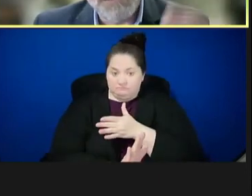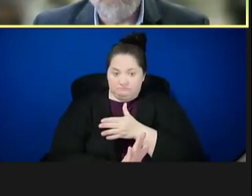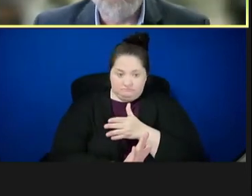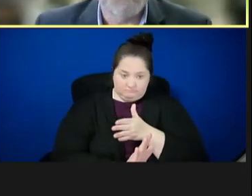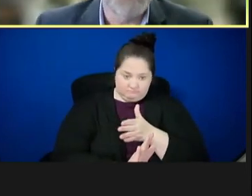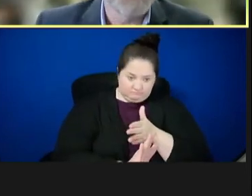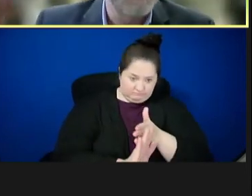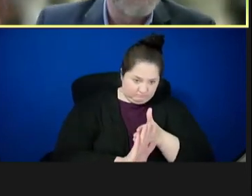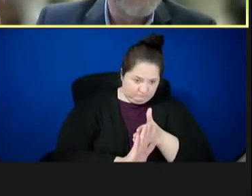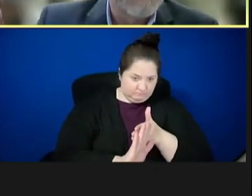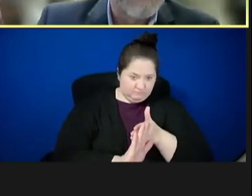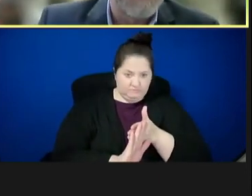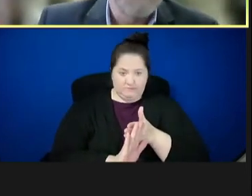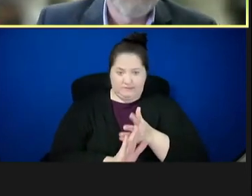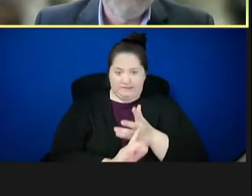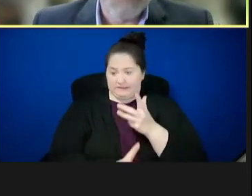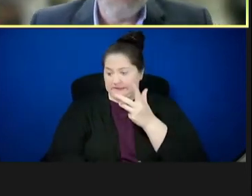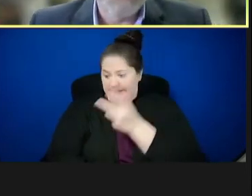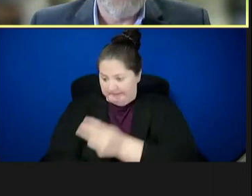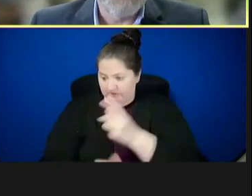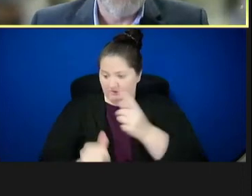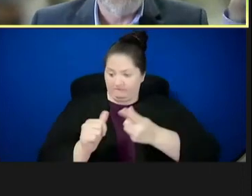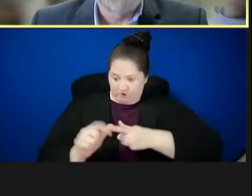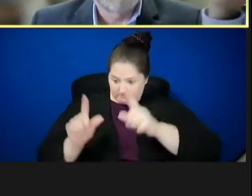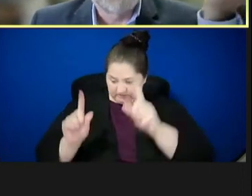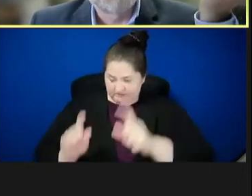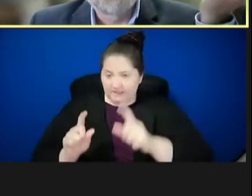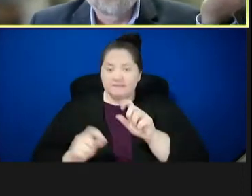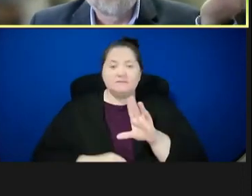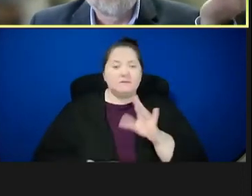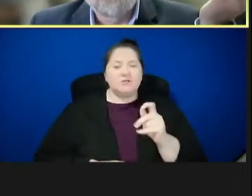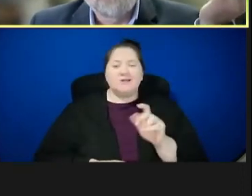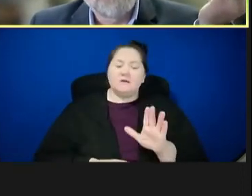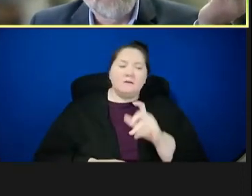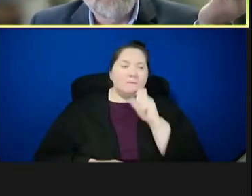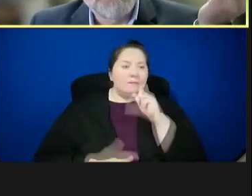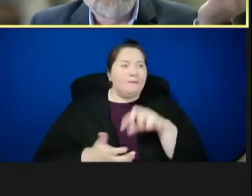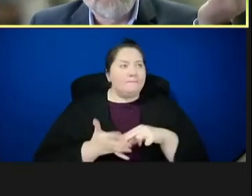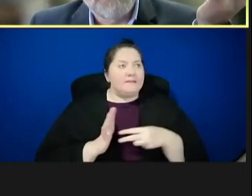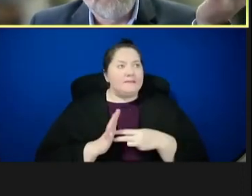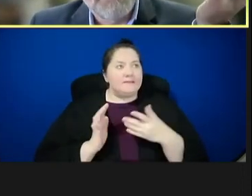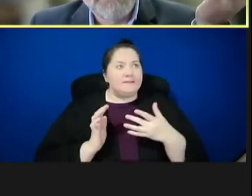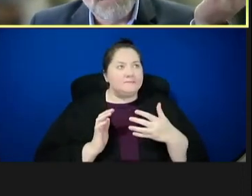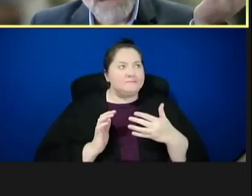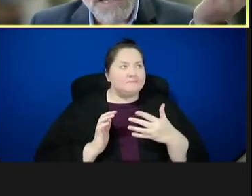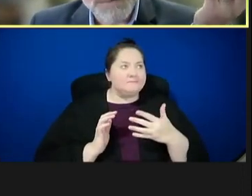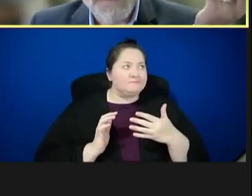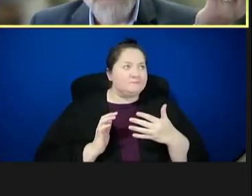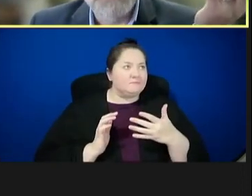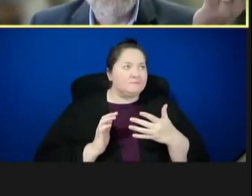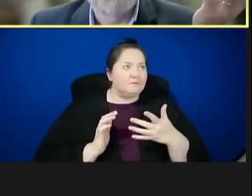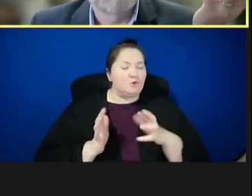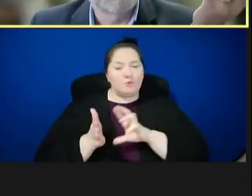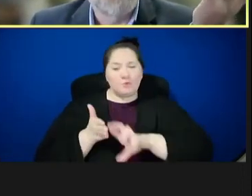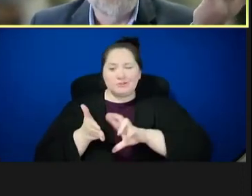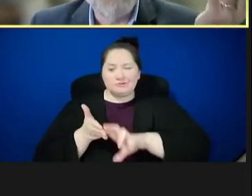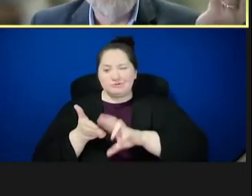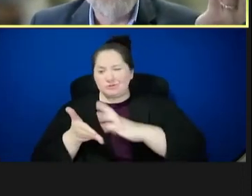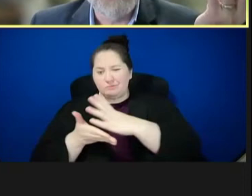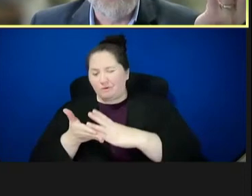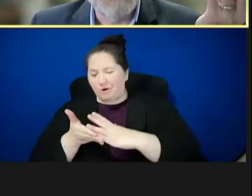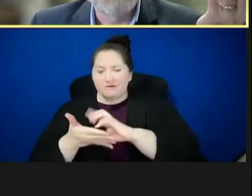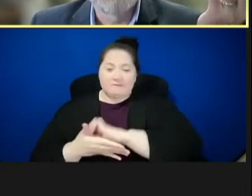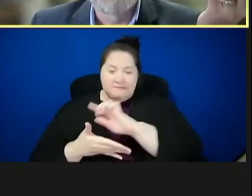that first subject And I'm not talking about the research aspects of designing the vaccine,